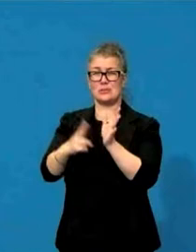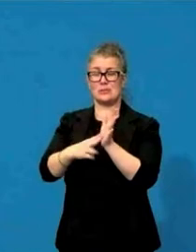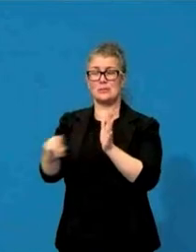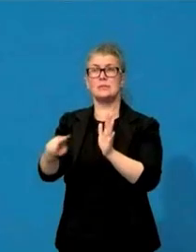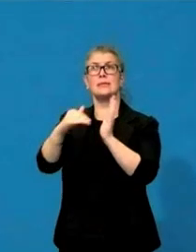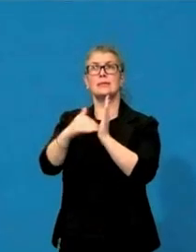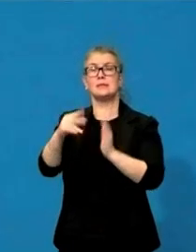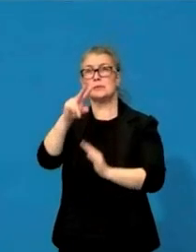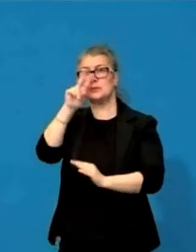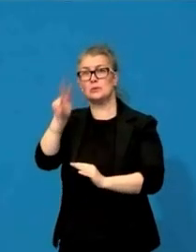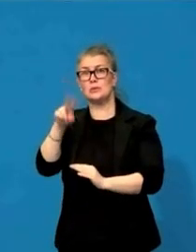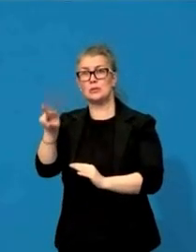Just turned 20. MR DAVIS: 20.